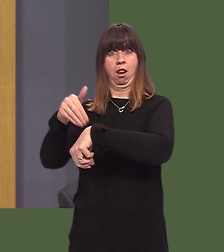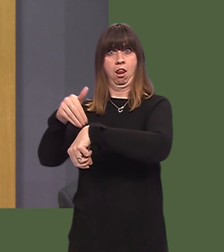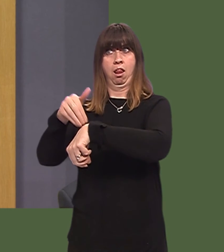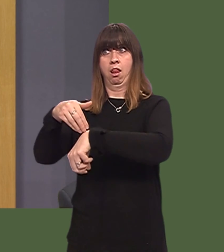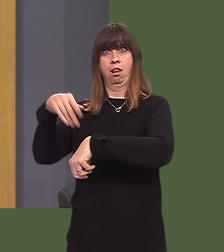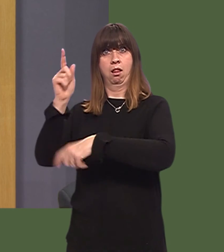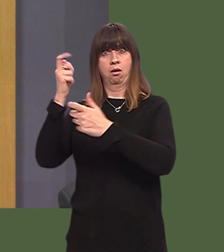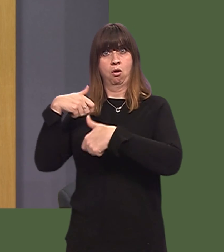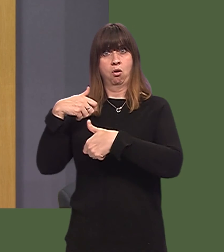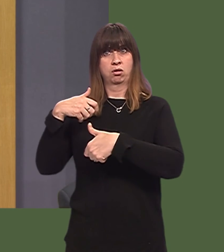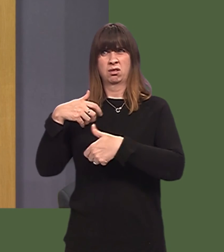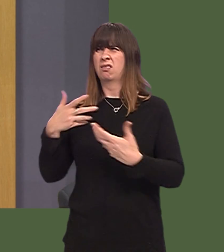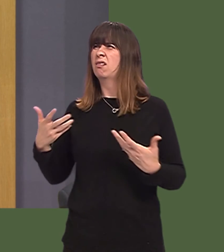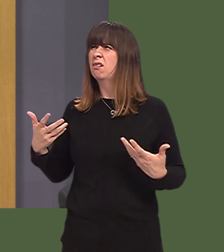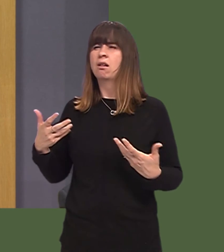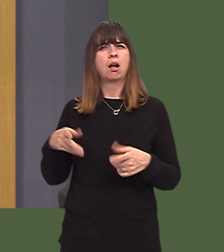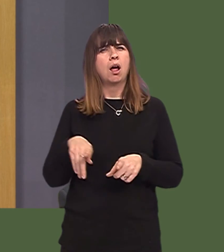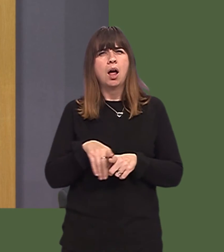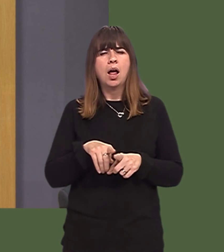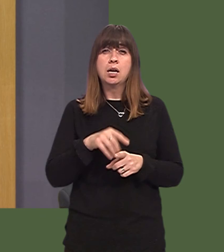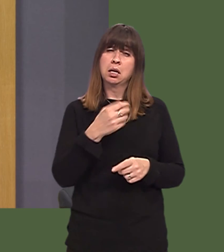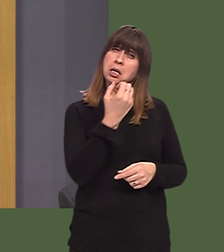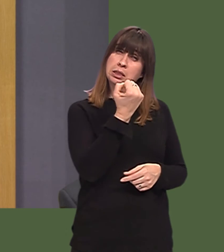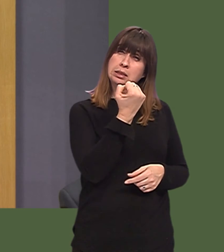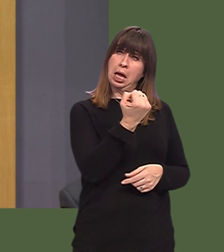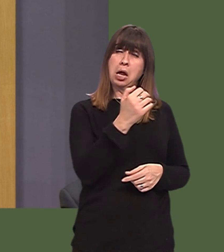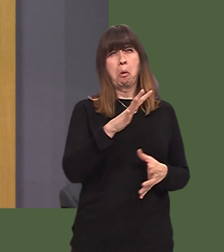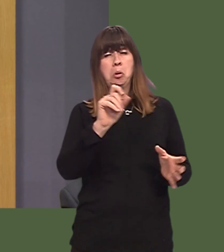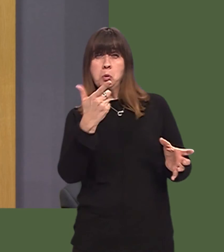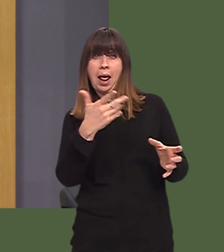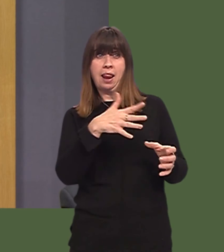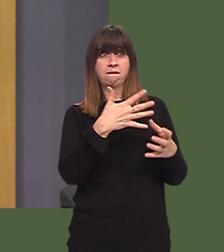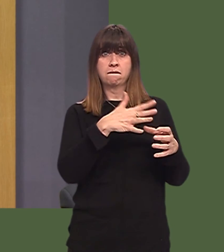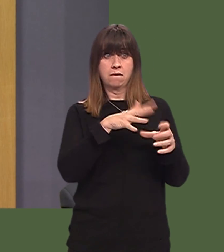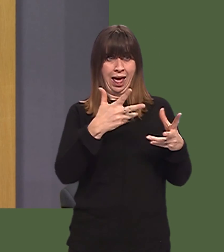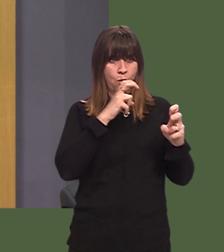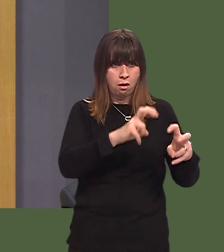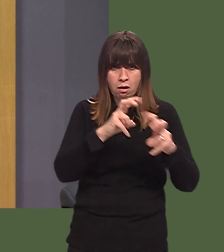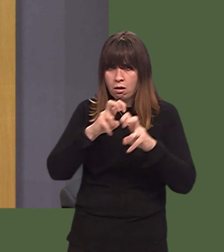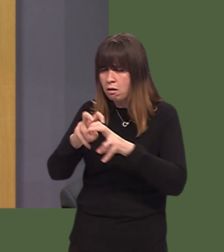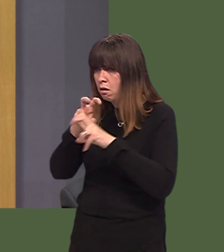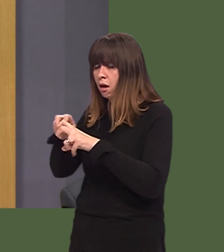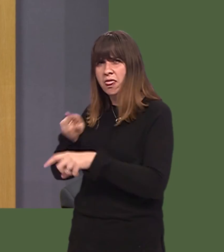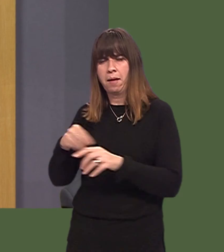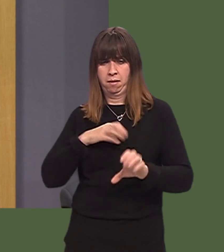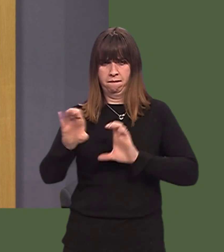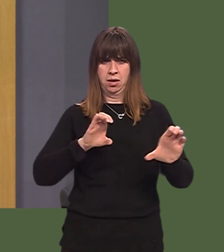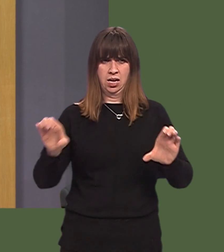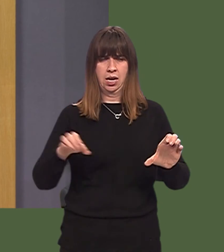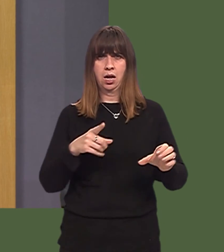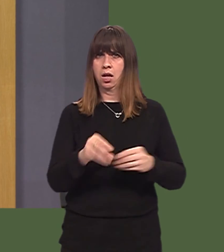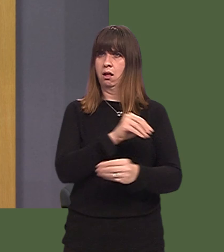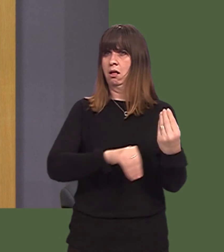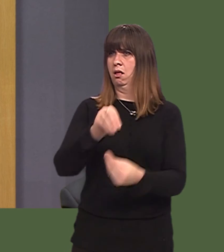Iím also aware of 10 to 12 cases under investigation now on how the money has been usedófunding